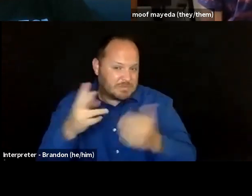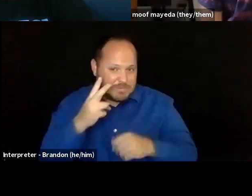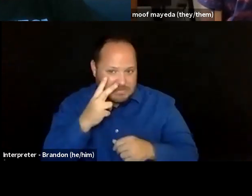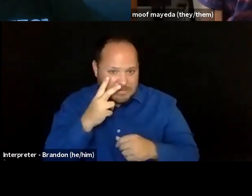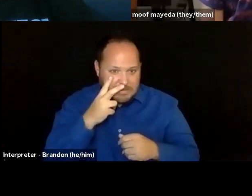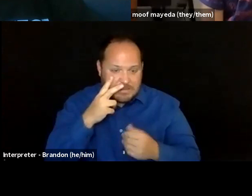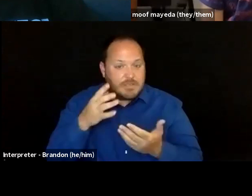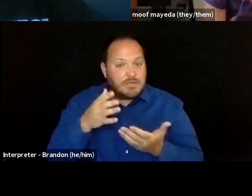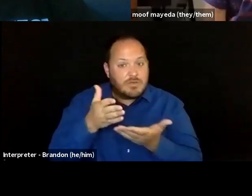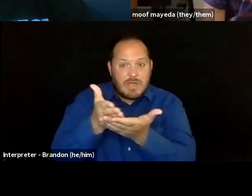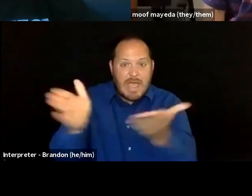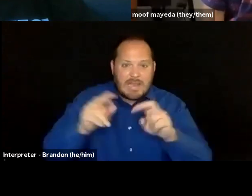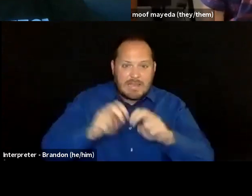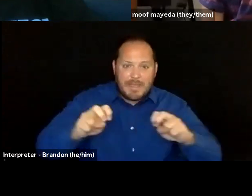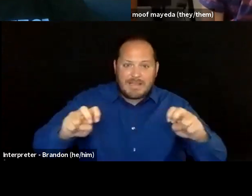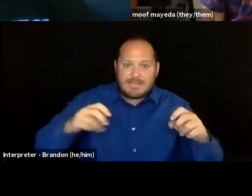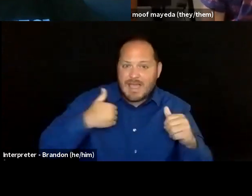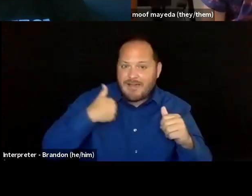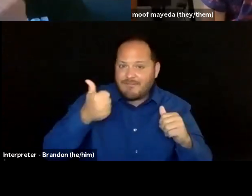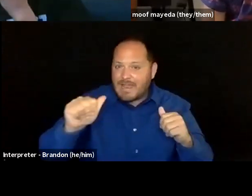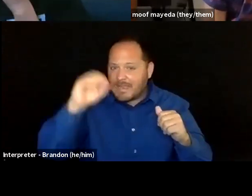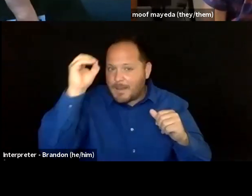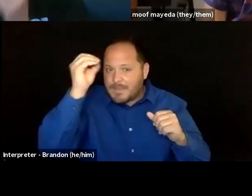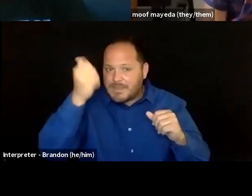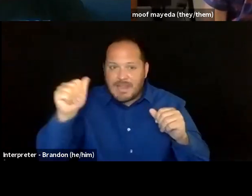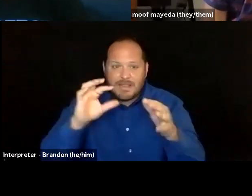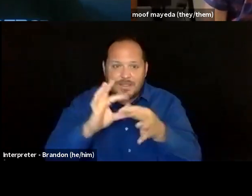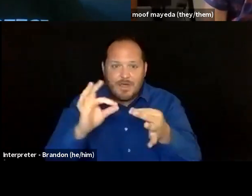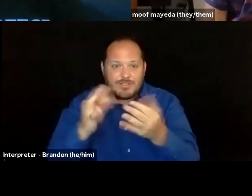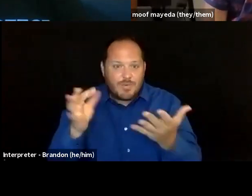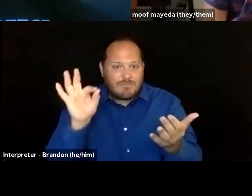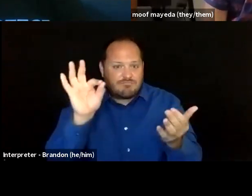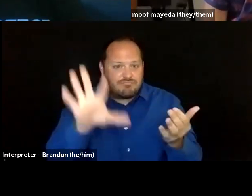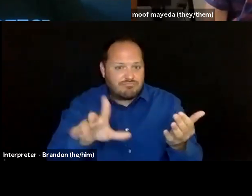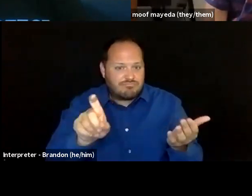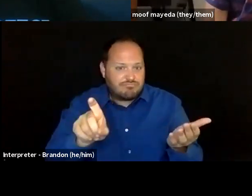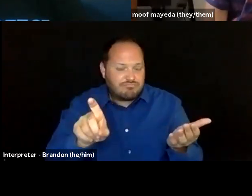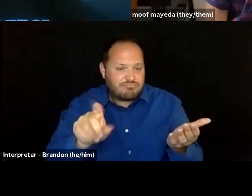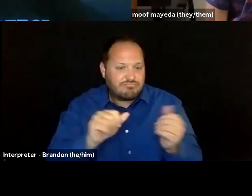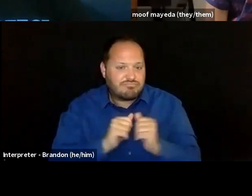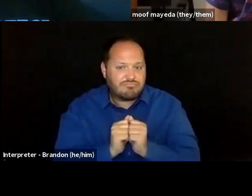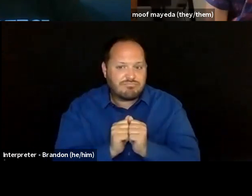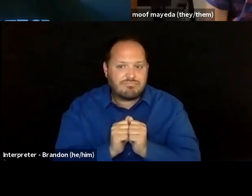There are still some -- a lot of the things that you mentioned, you know, especially around mental healthcare.